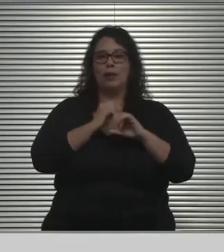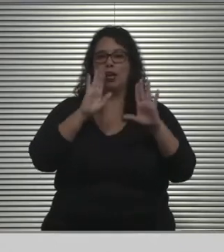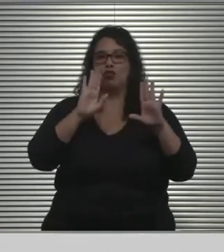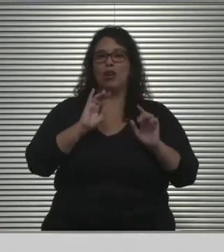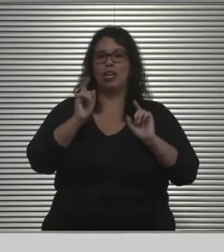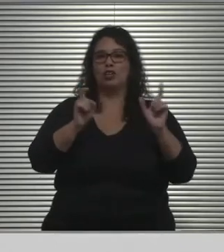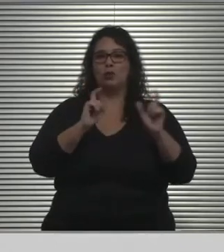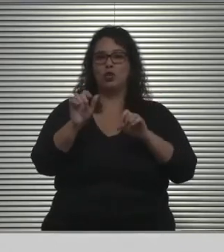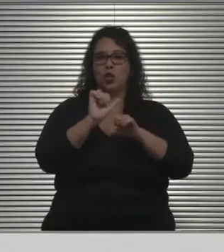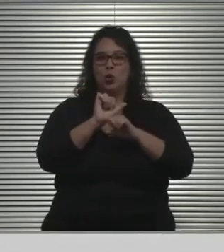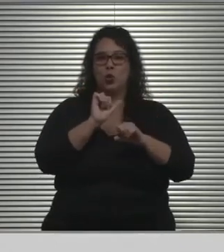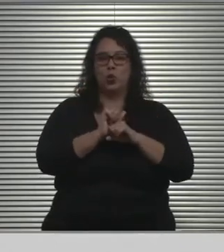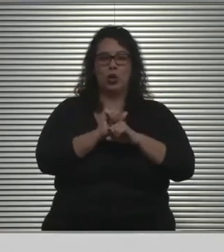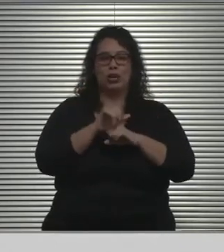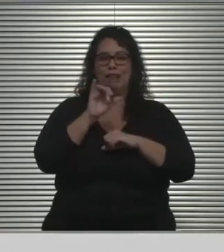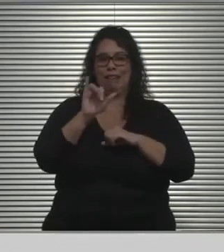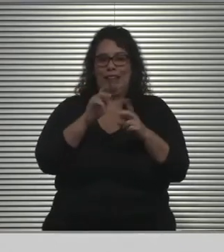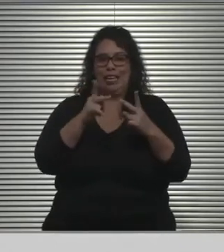to the work of that institute. It's the inaugural year.